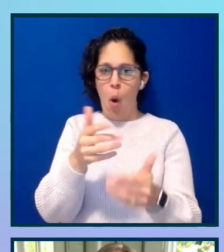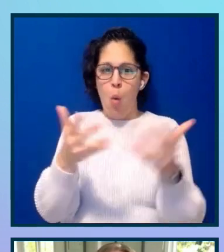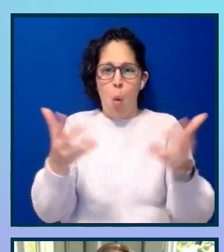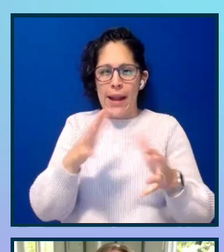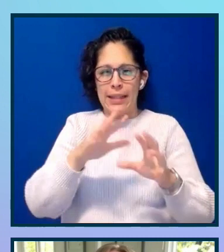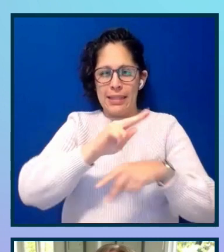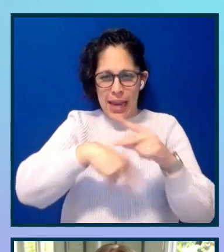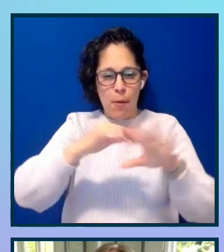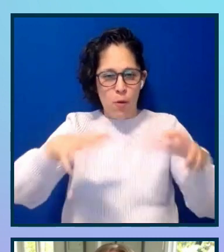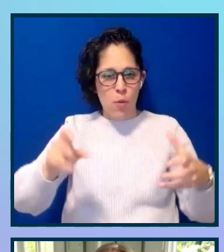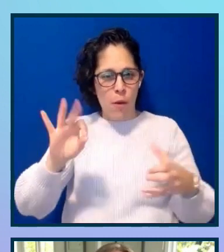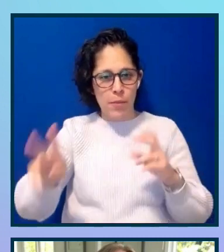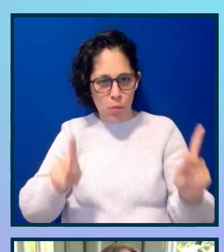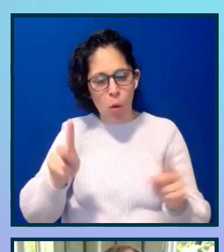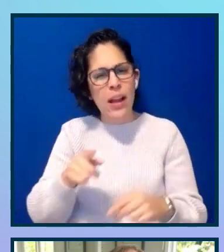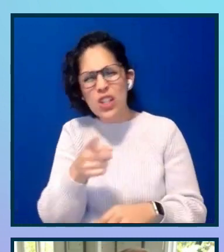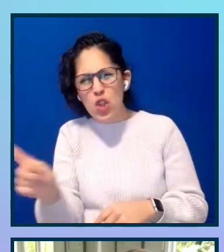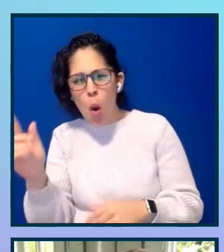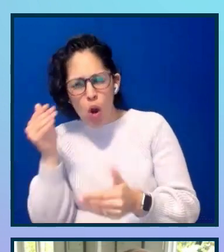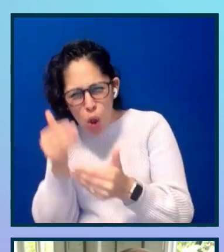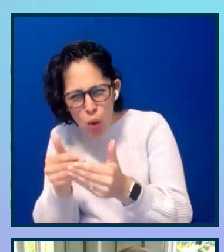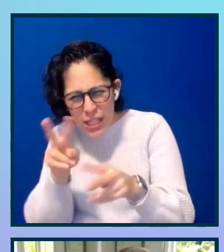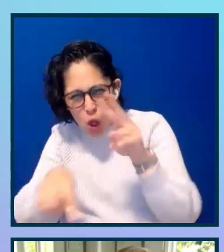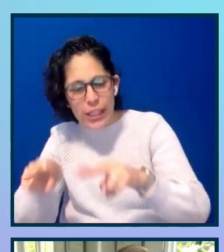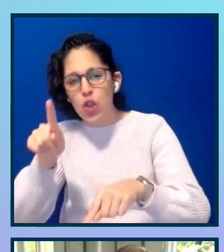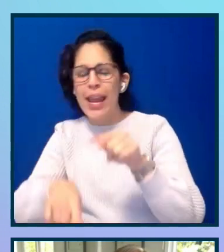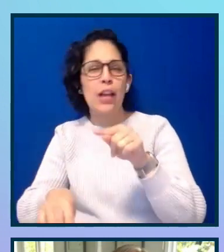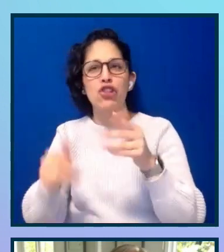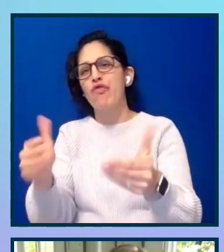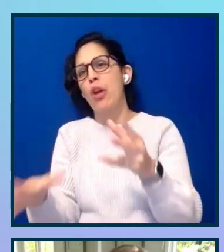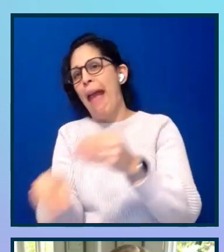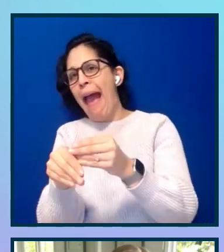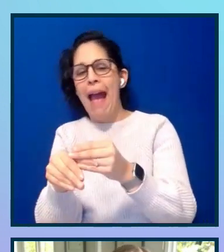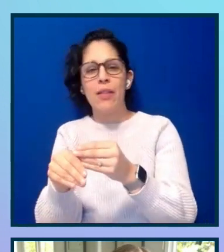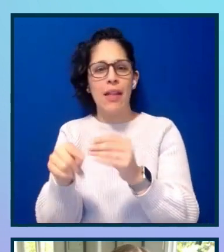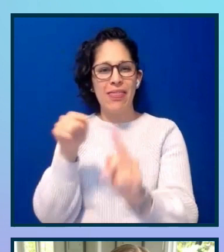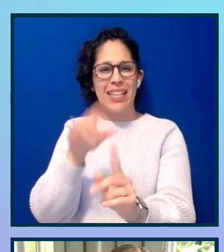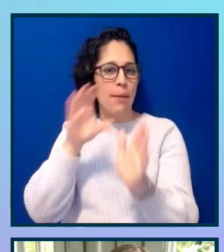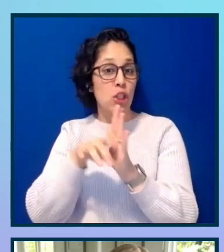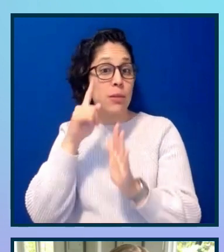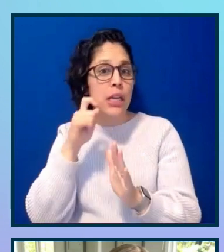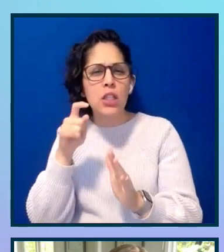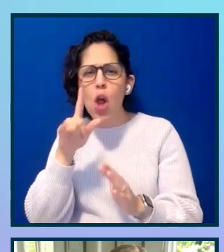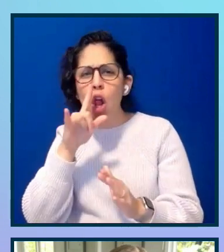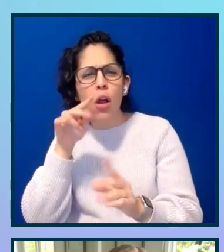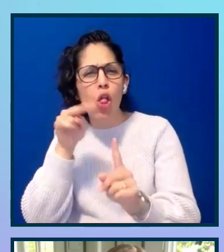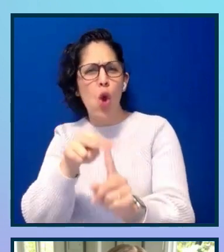as you know, you can't just slap on these images because look at the flare from the sun,